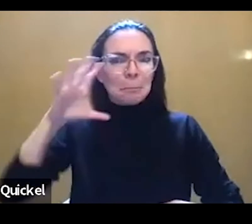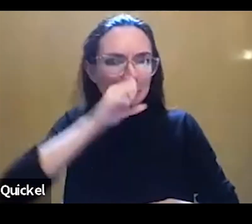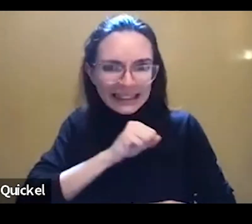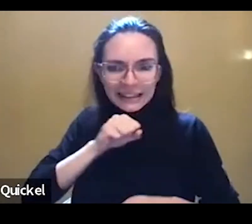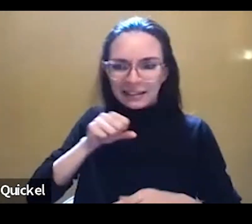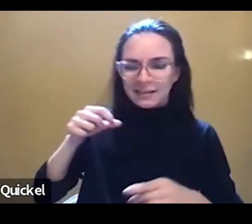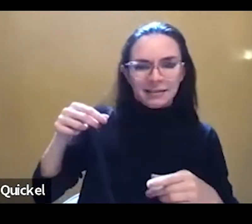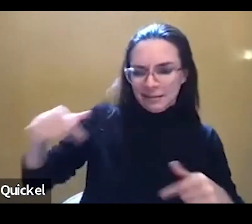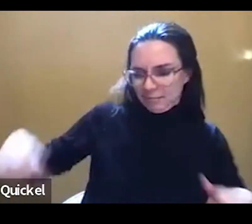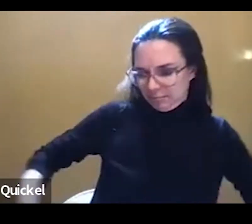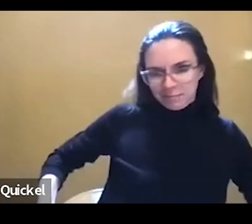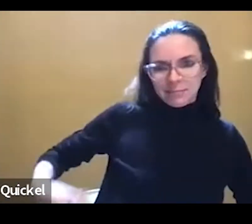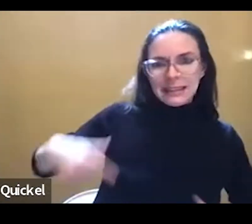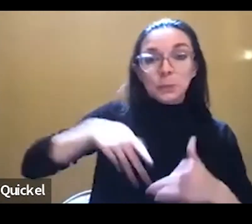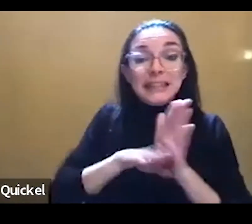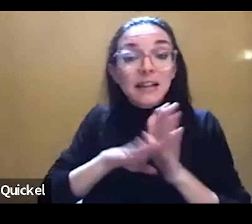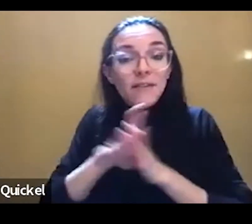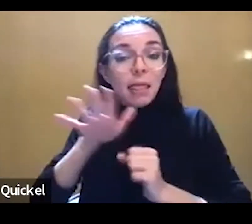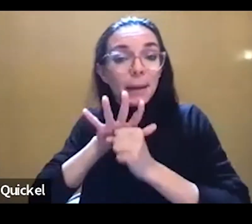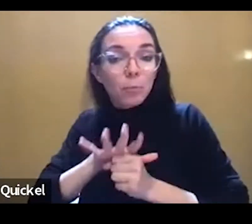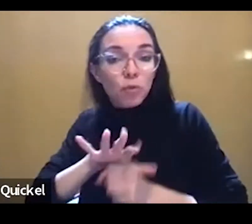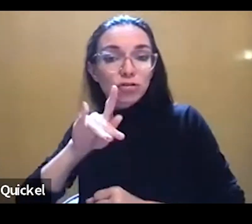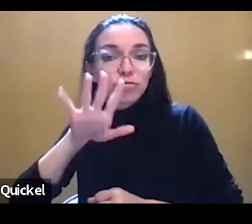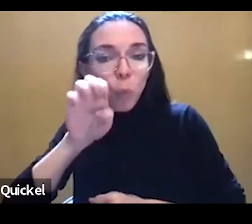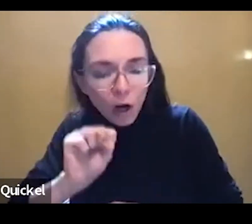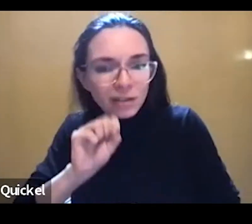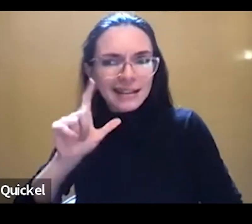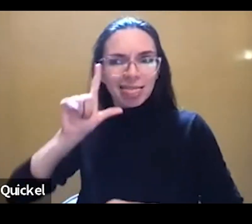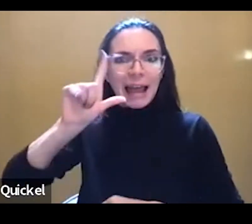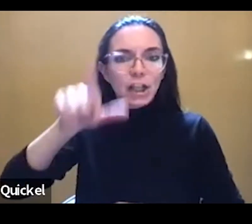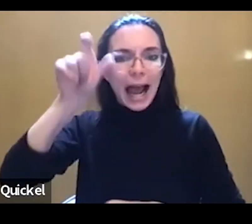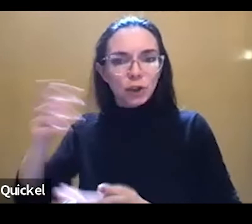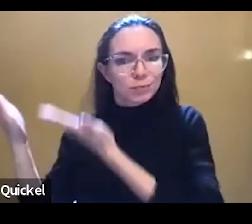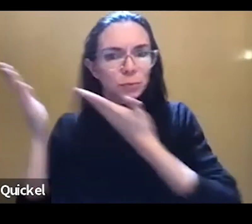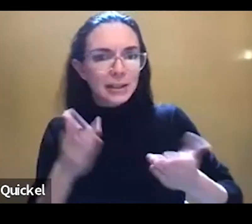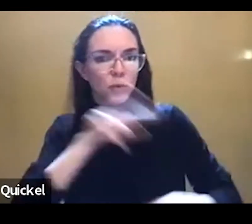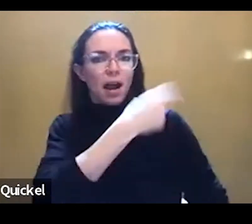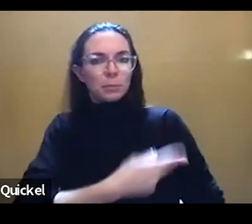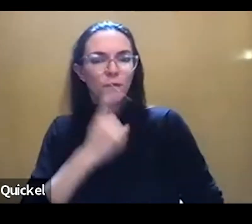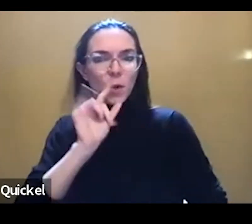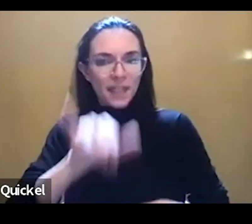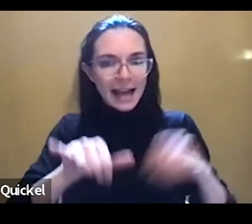missed pressure sore and he was hospitalized for them at a later time. So in the end, Kaiser spent a lot more